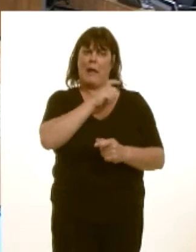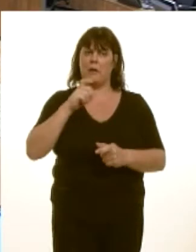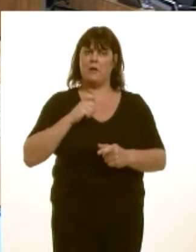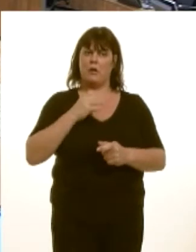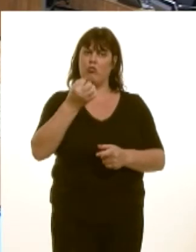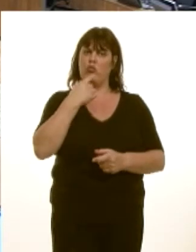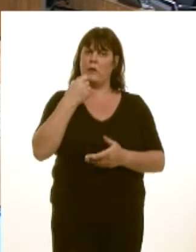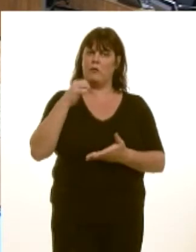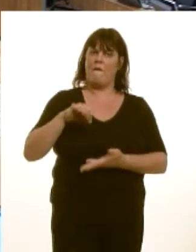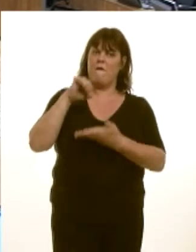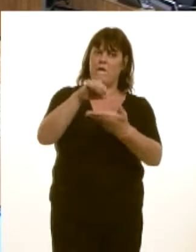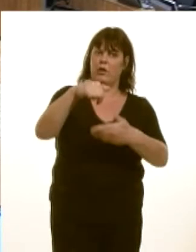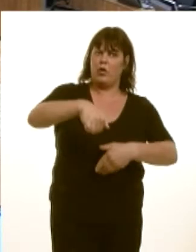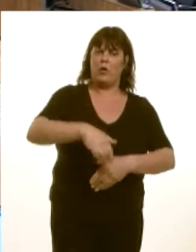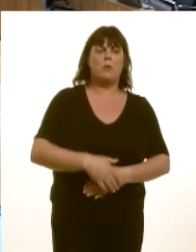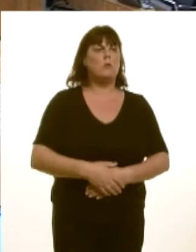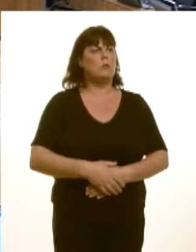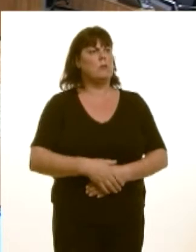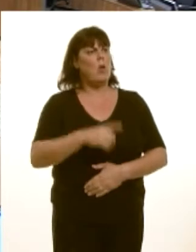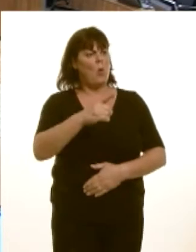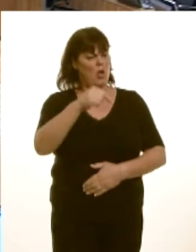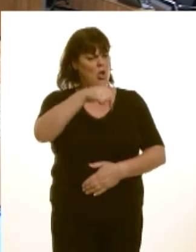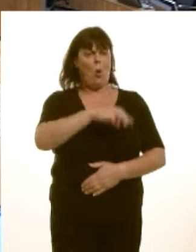Carwyn Jones: There are cancer drugs available in Wales that are not available in England.